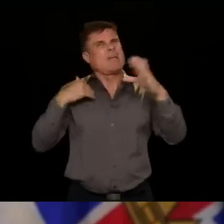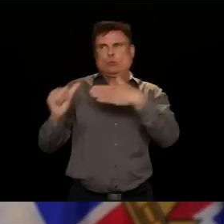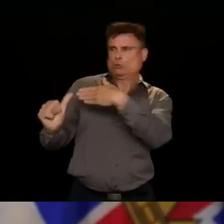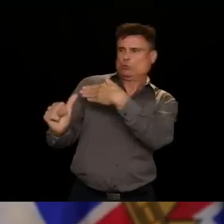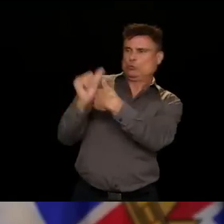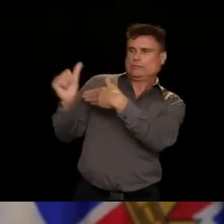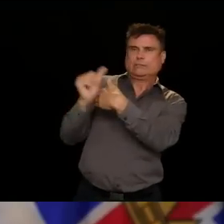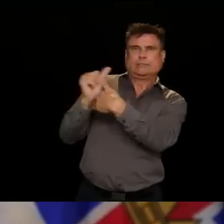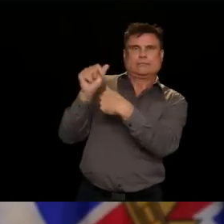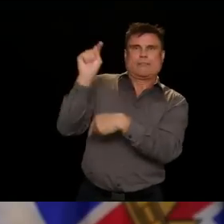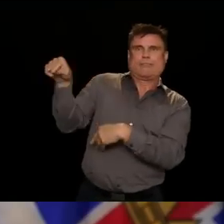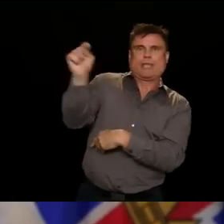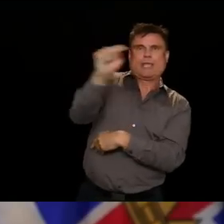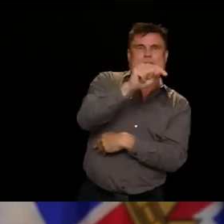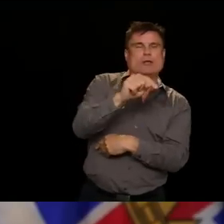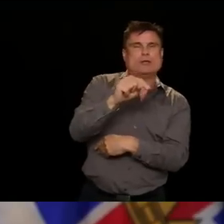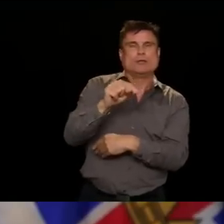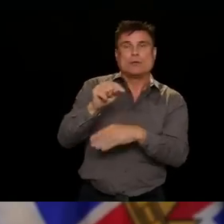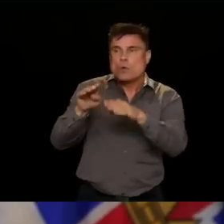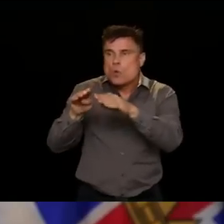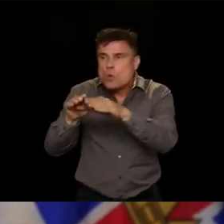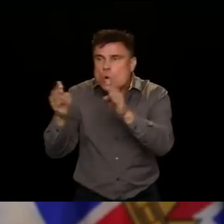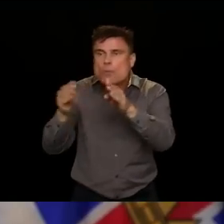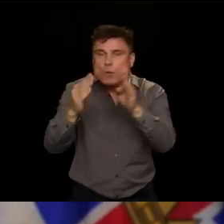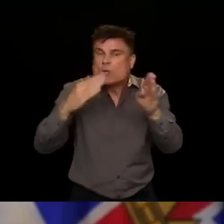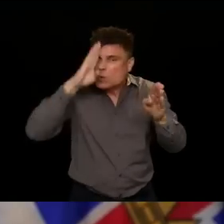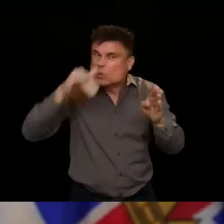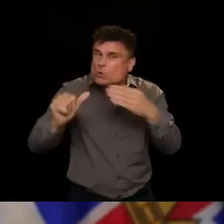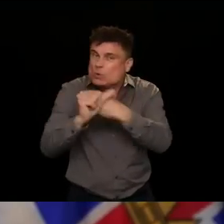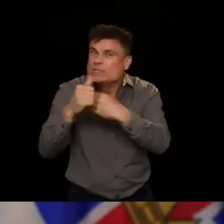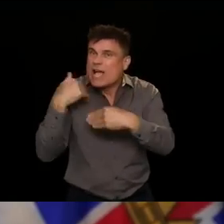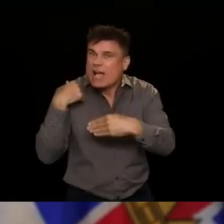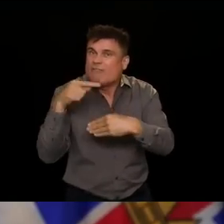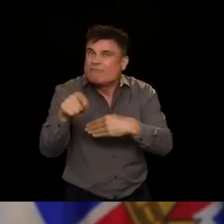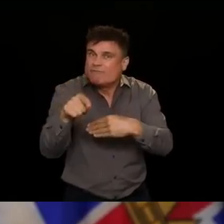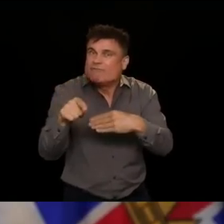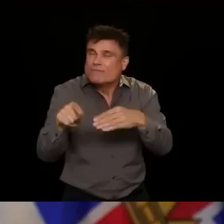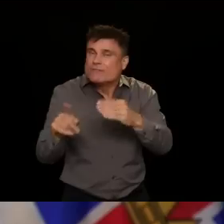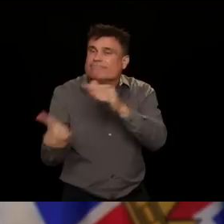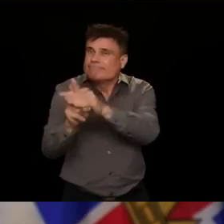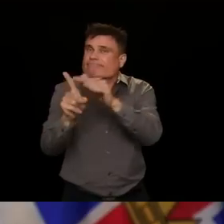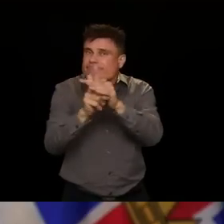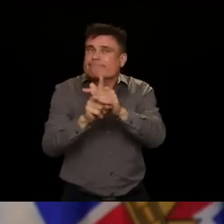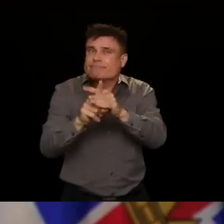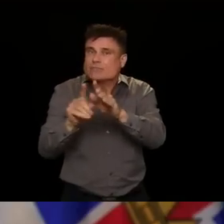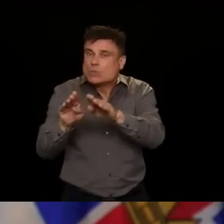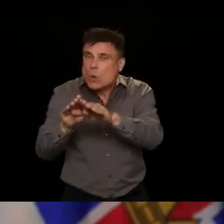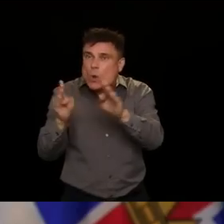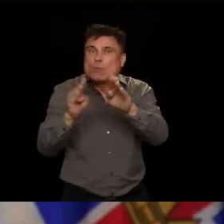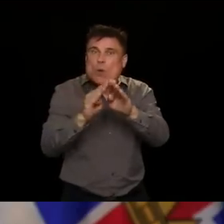accept that there is a risk that we will have more cases. But we have more outbreaks in our long-term care